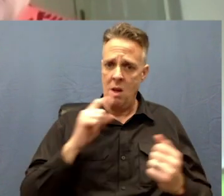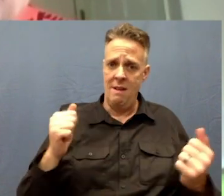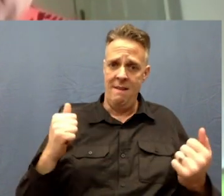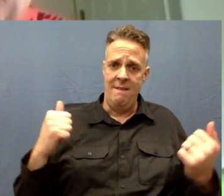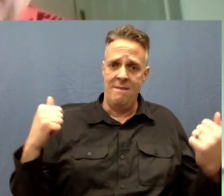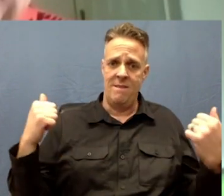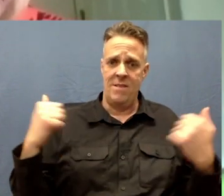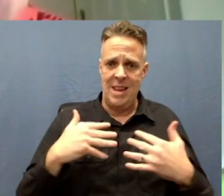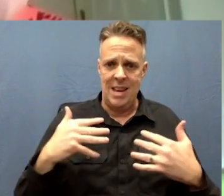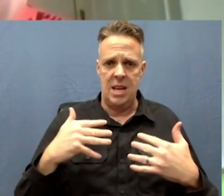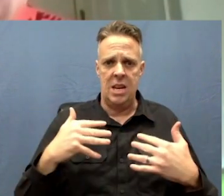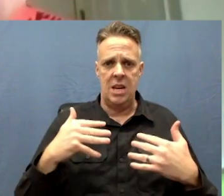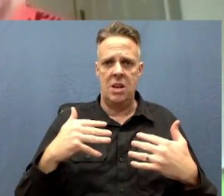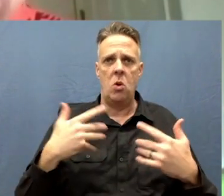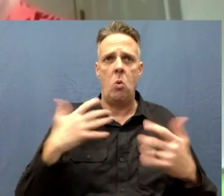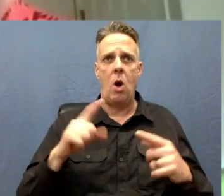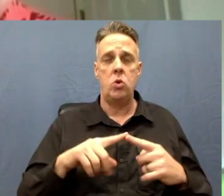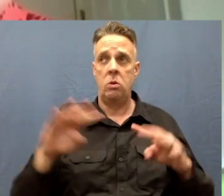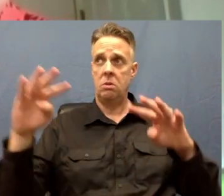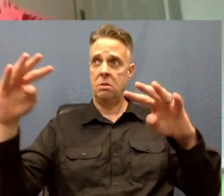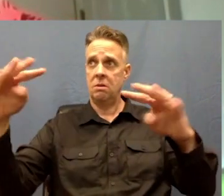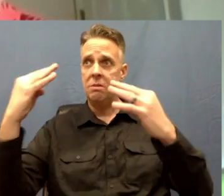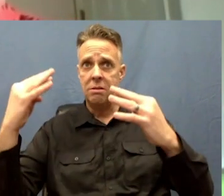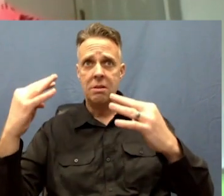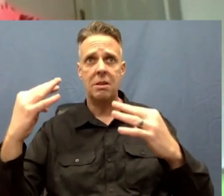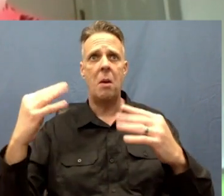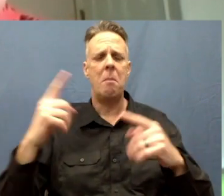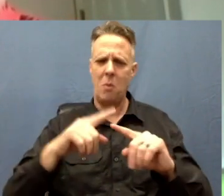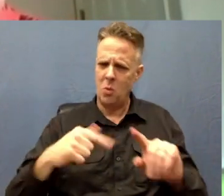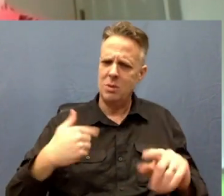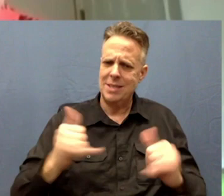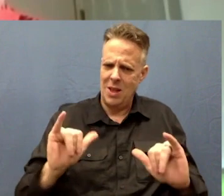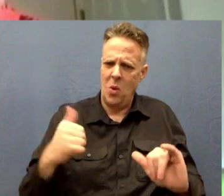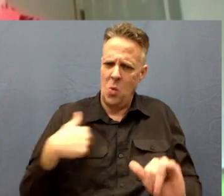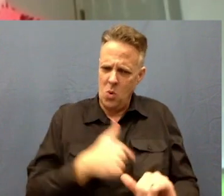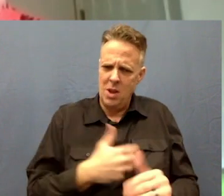FOR THOSE THAT FEAR TO BE IN THE SPOTLIGHT. BUT WE DESERVE TO GIVE ATTENTION TO BECAUSE WE CONTRIBUTE JUST